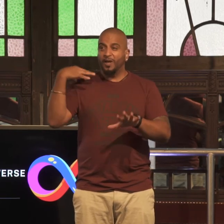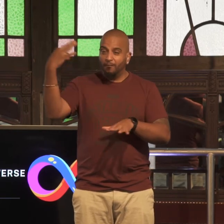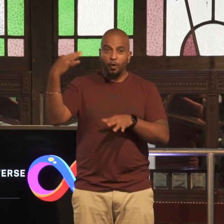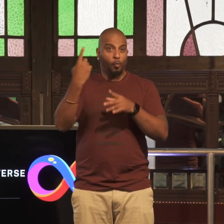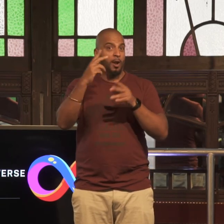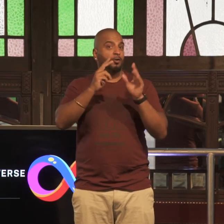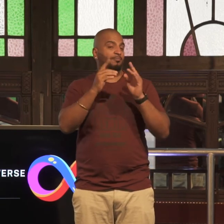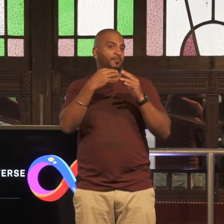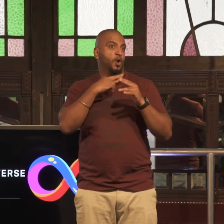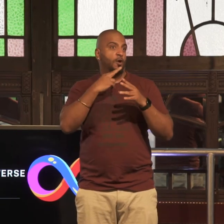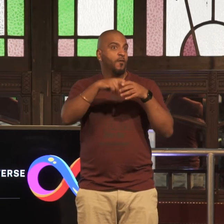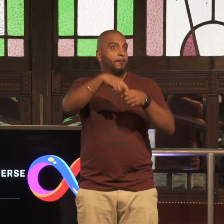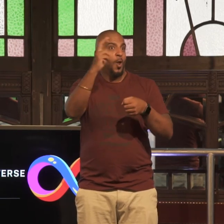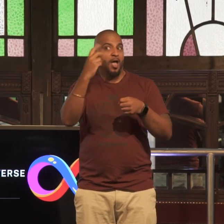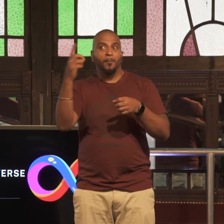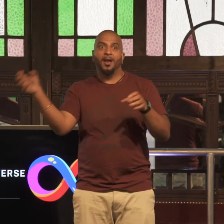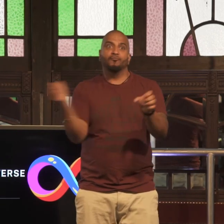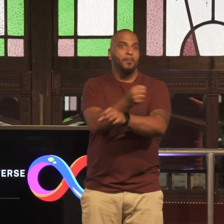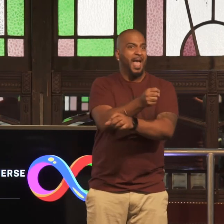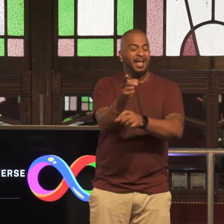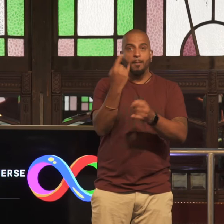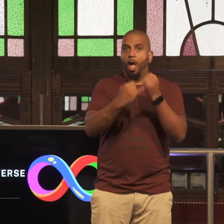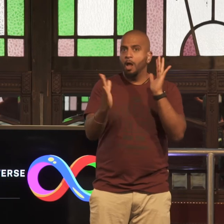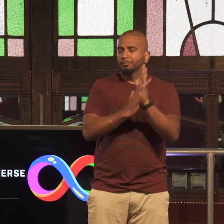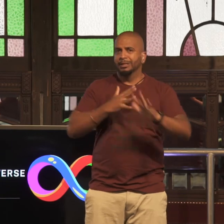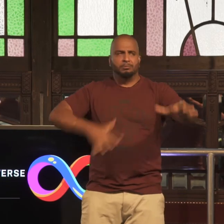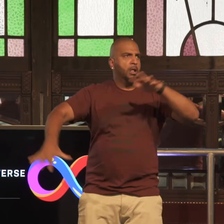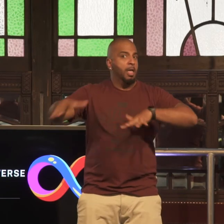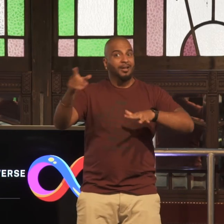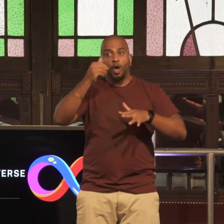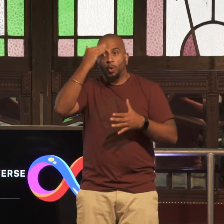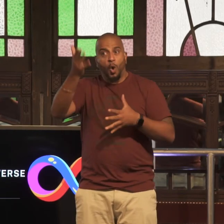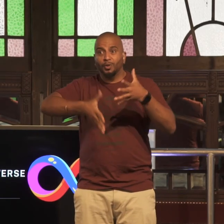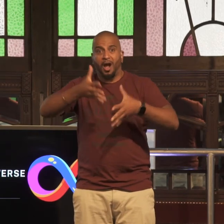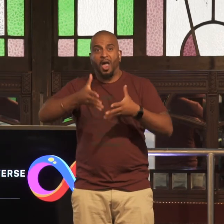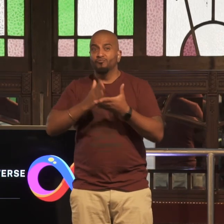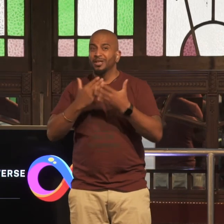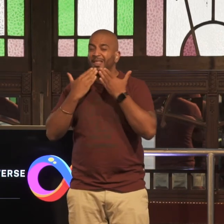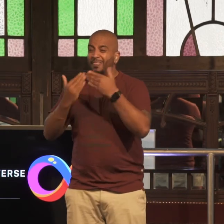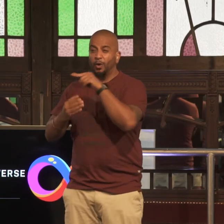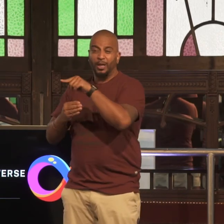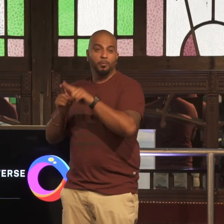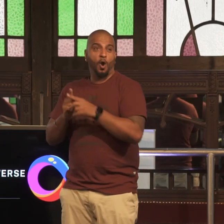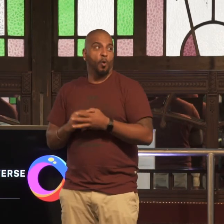And he is a fantastic brave character. He came in at the last minute to replace another voice actor